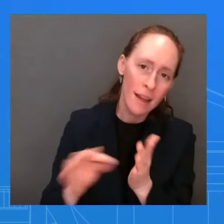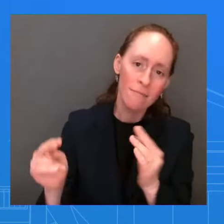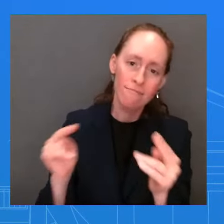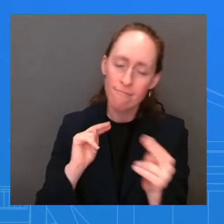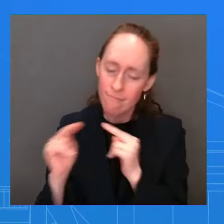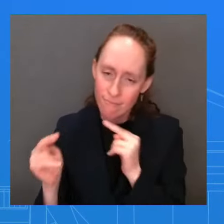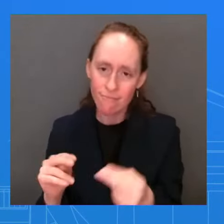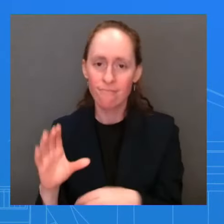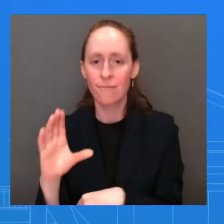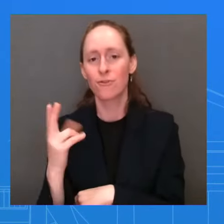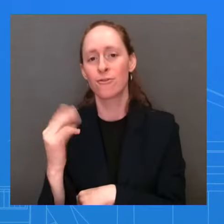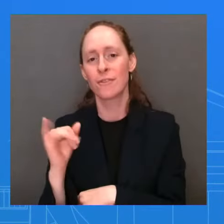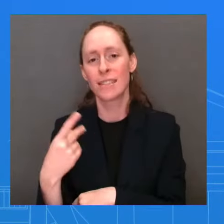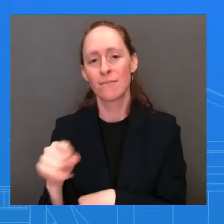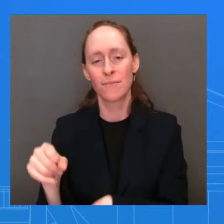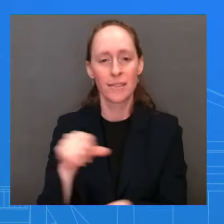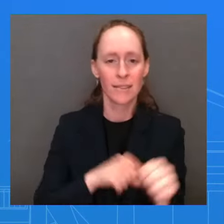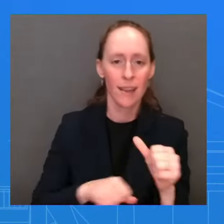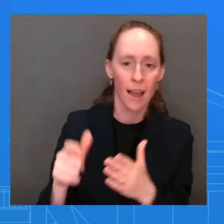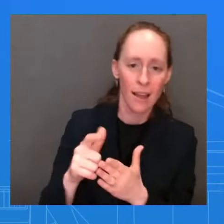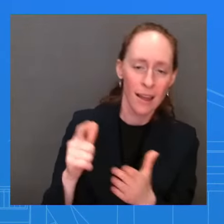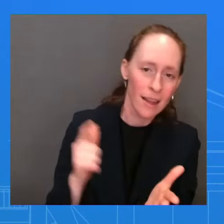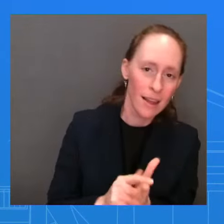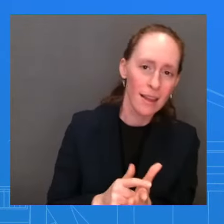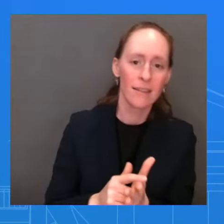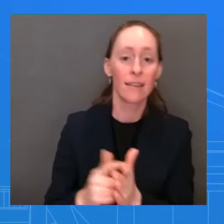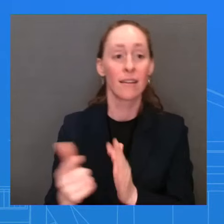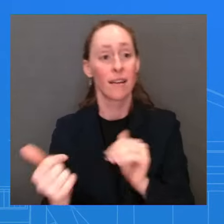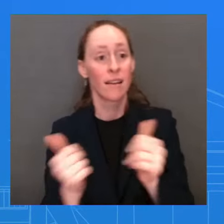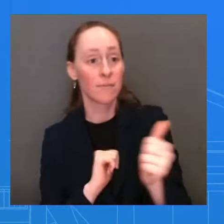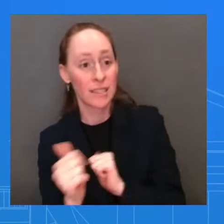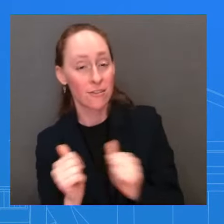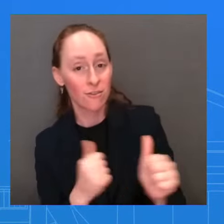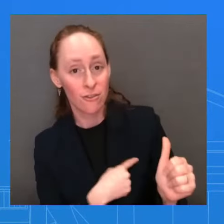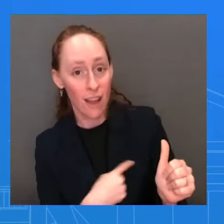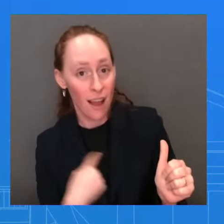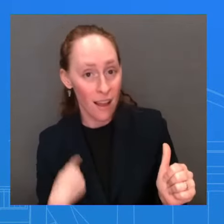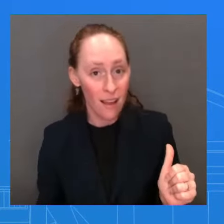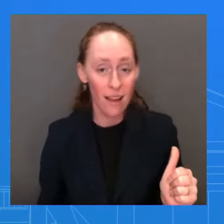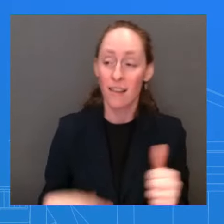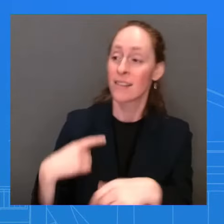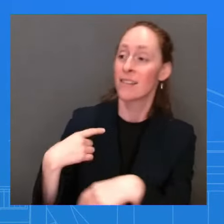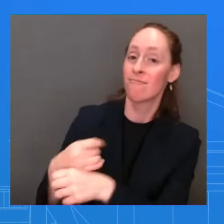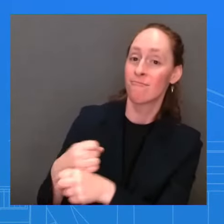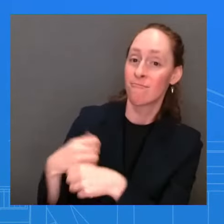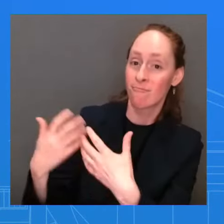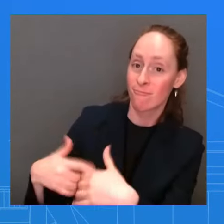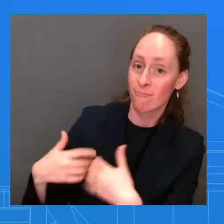and bringing manufacturing jobs here, which we have seen. Eight hundred thousand manufacturing jobs have been created under this President.